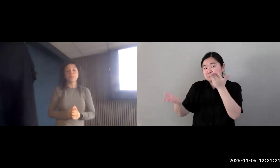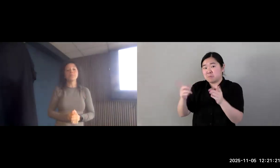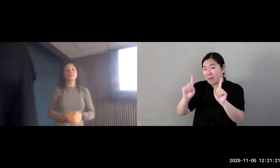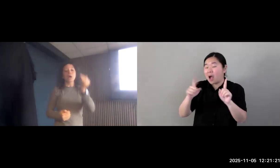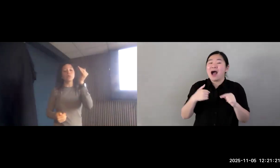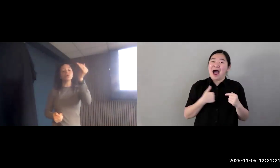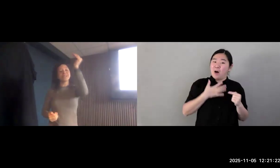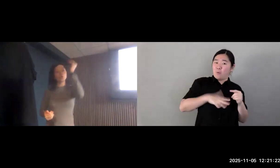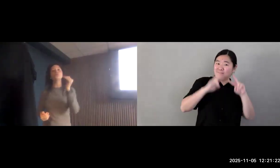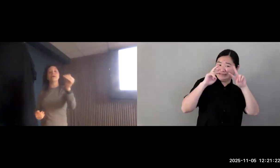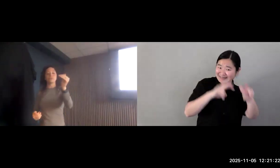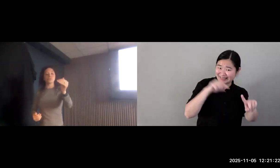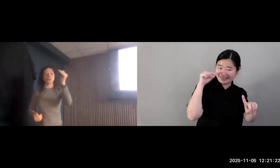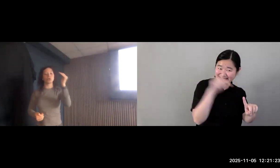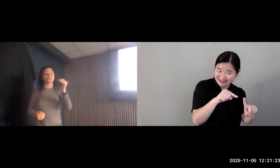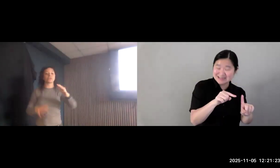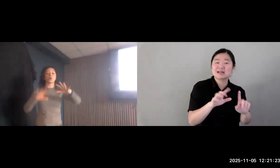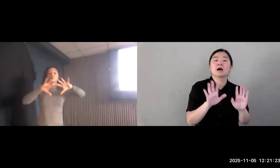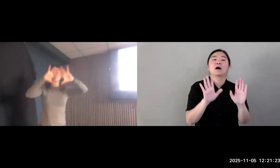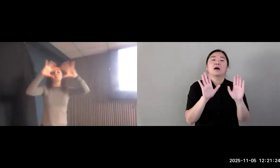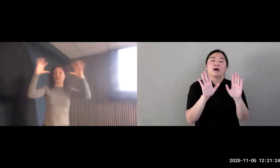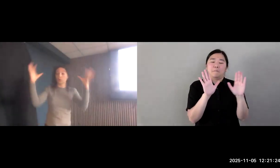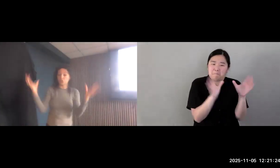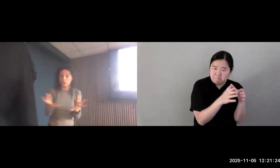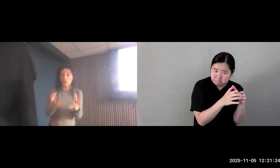and we looked at two levels, so we looked at the overall proportion